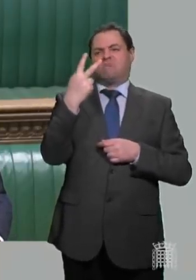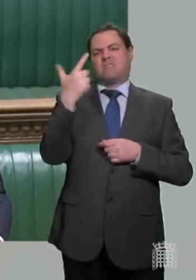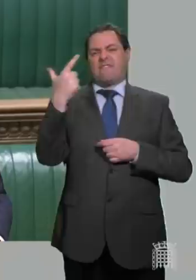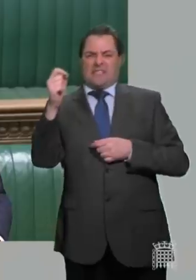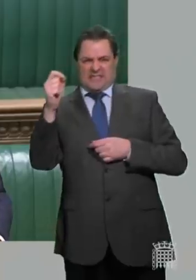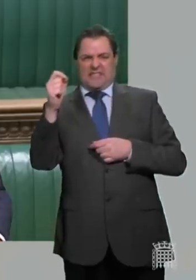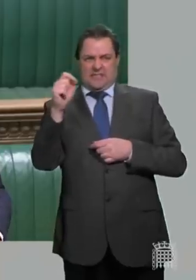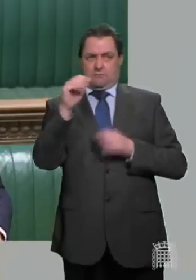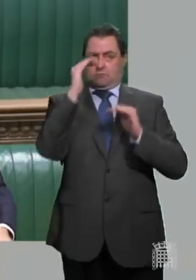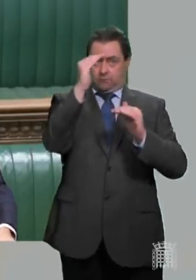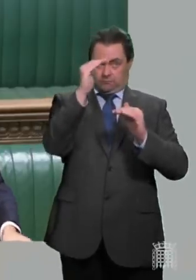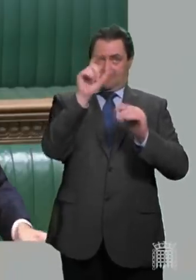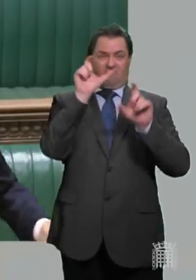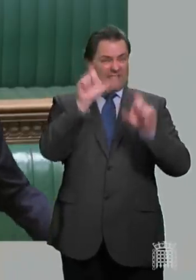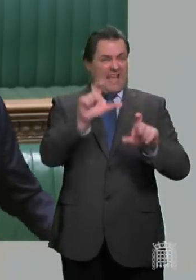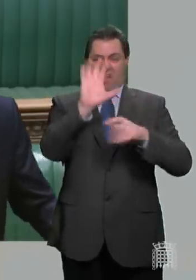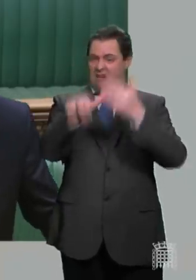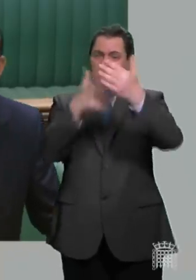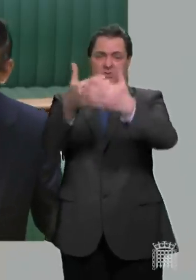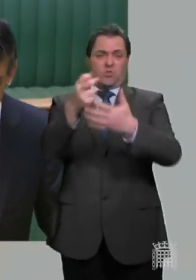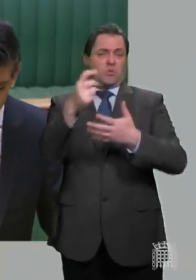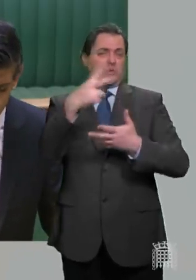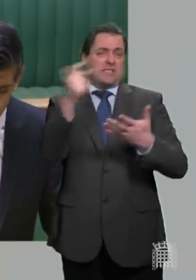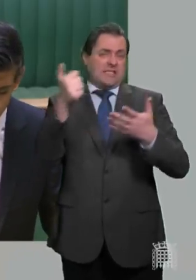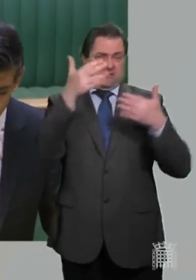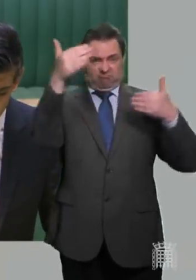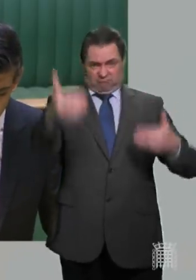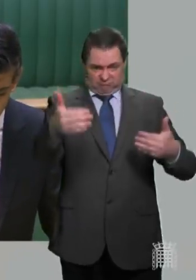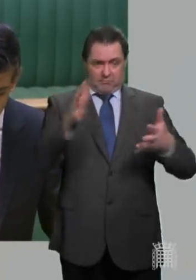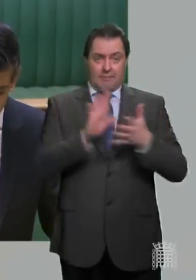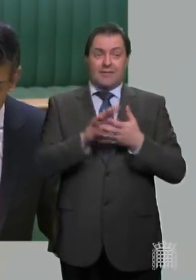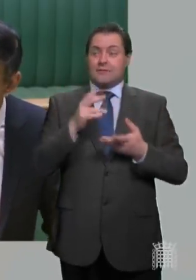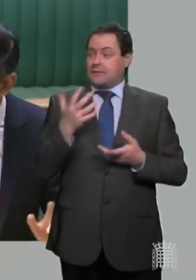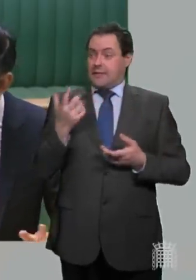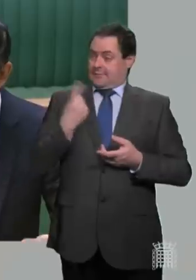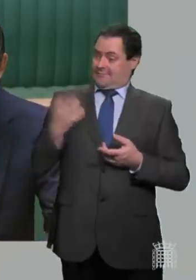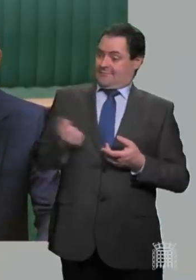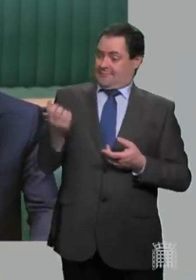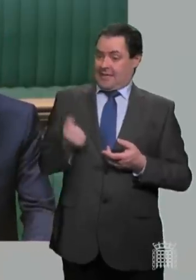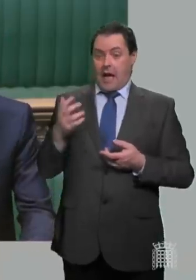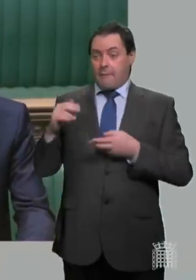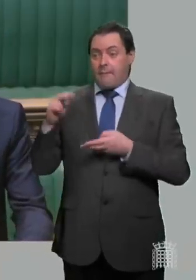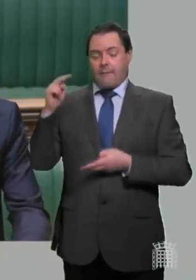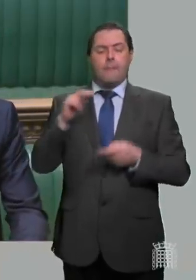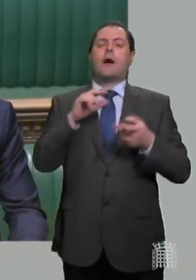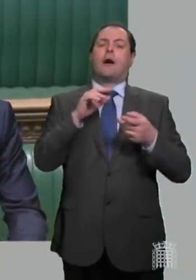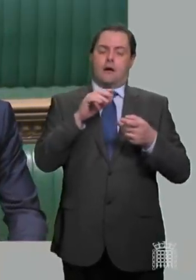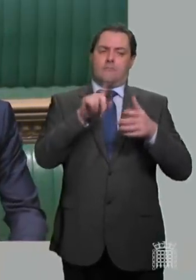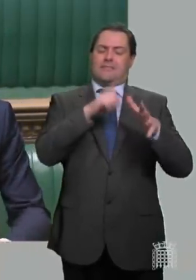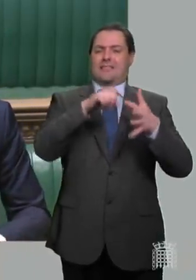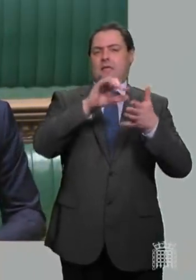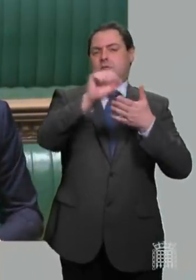and will then also remain at that level for the same period. Nobody’s take-home pay will be less